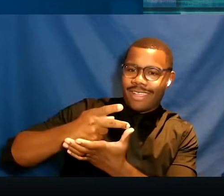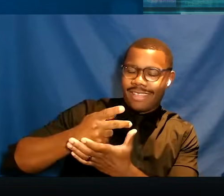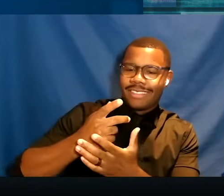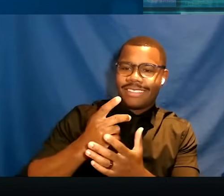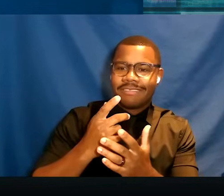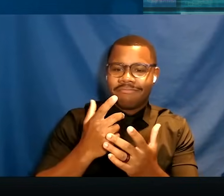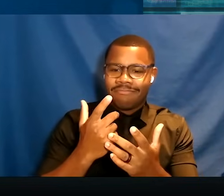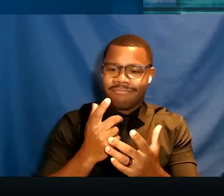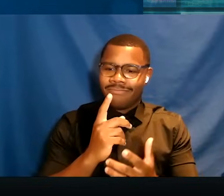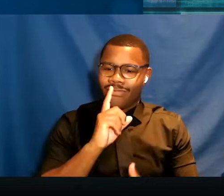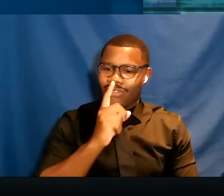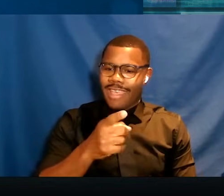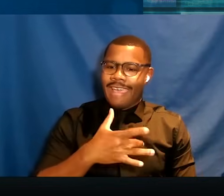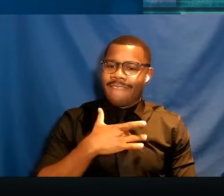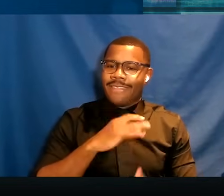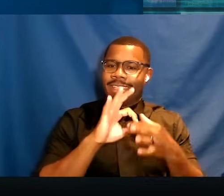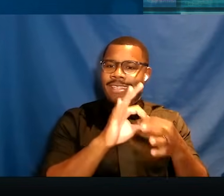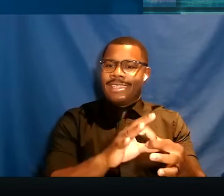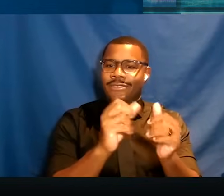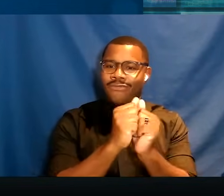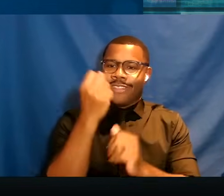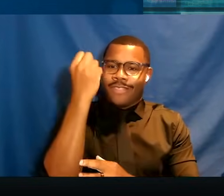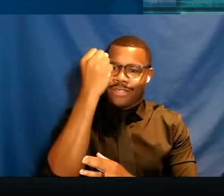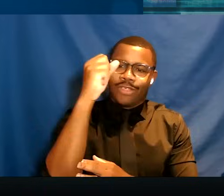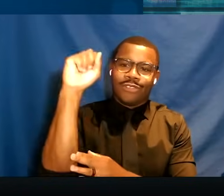And I think all of that is a good thing for us as a union.